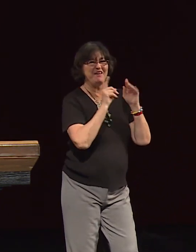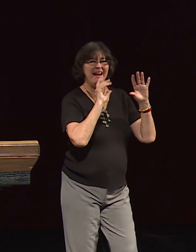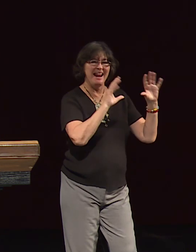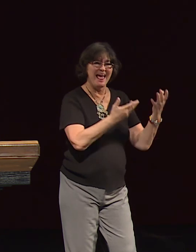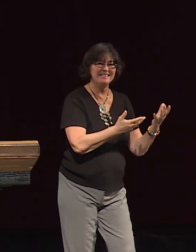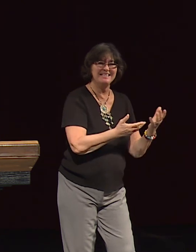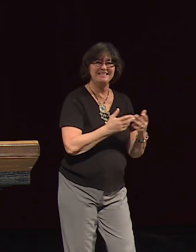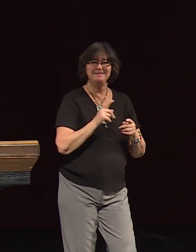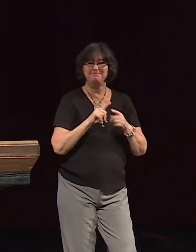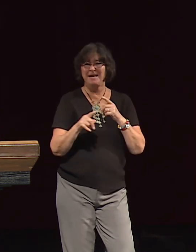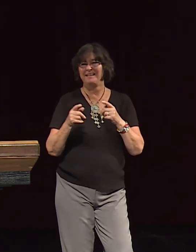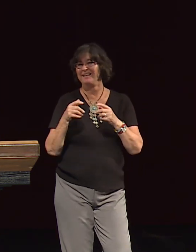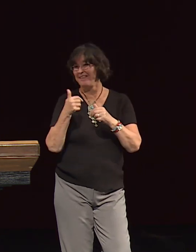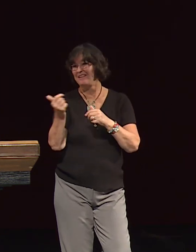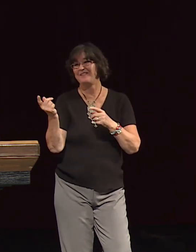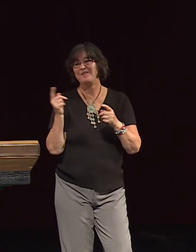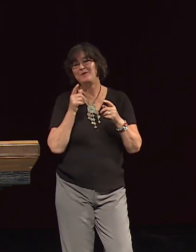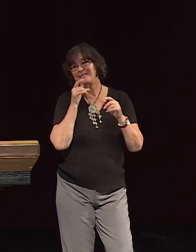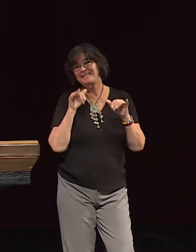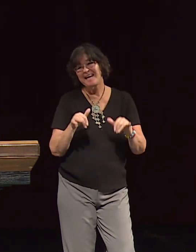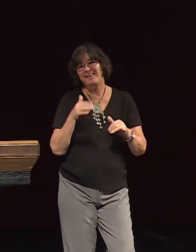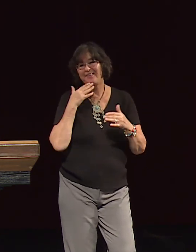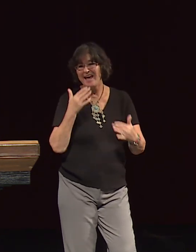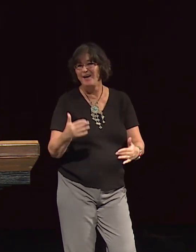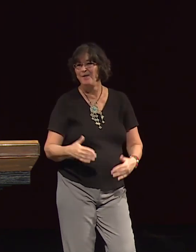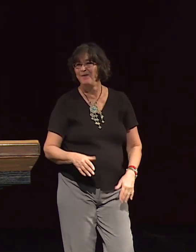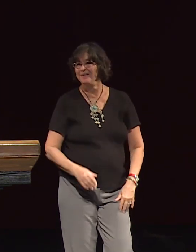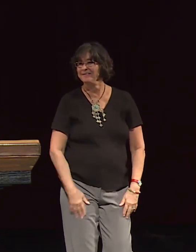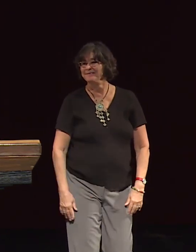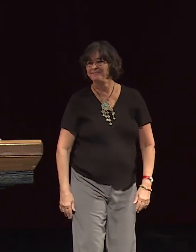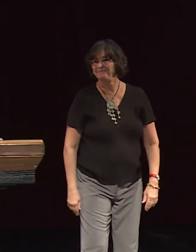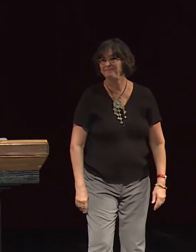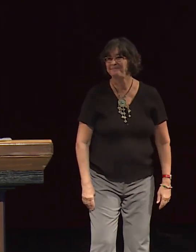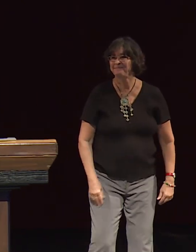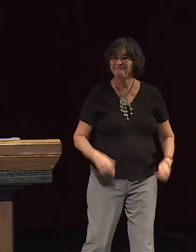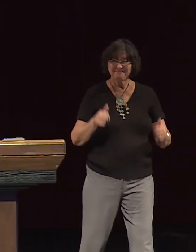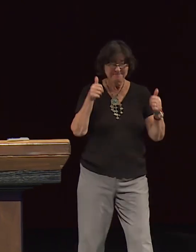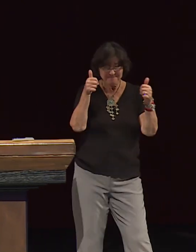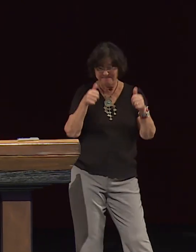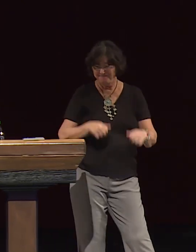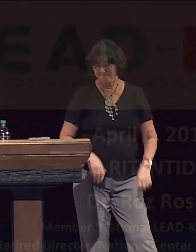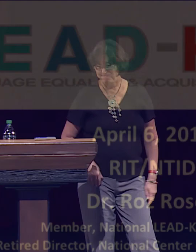I see that some people are leaving for class and other things. I thank you so much for being here this afternoon.